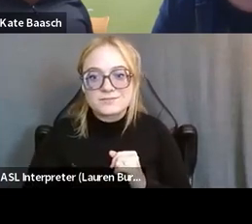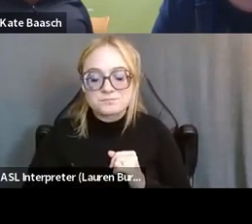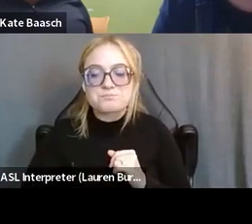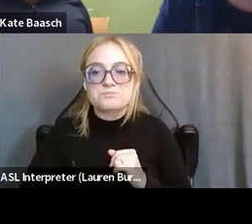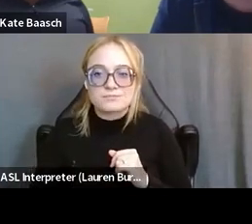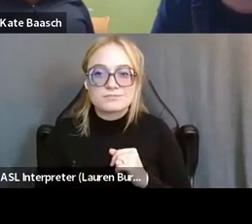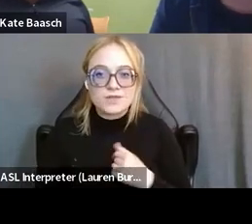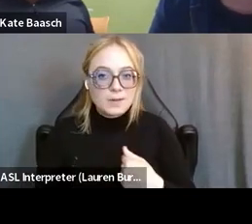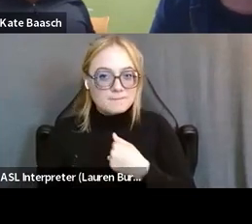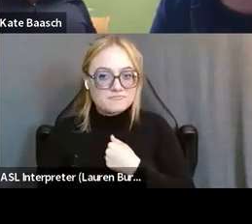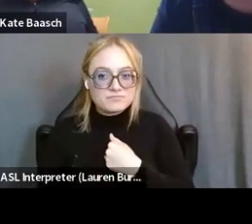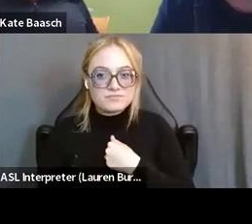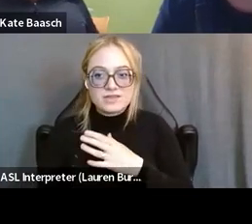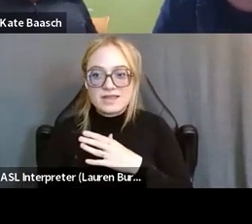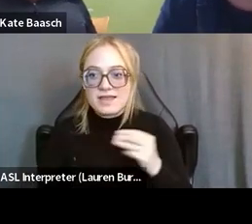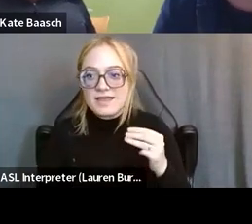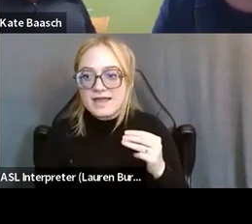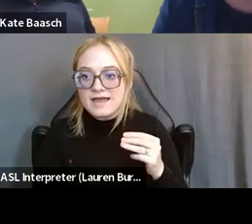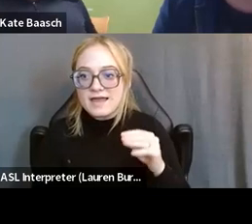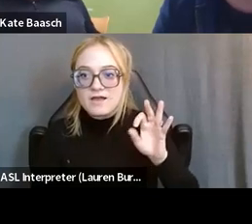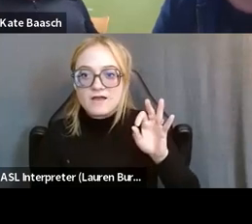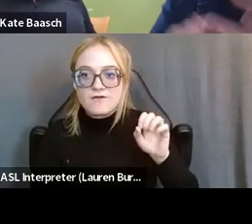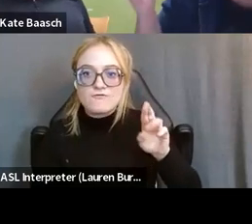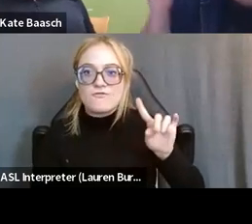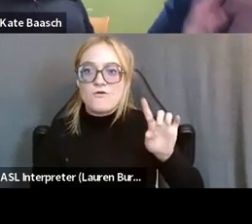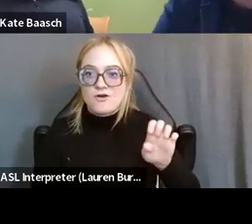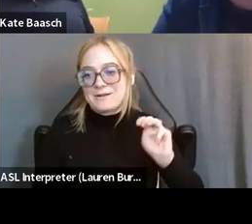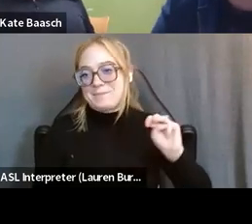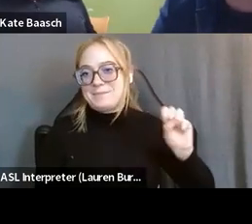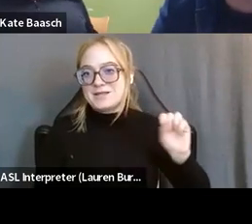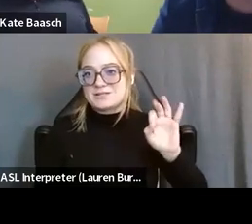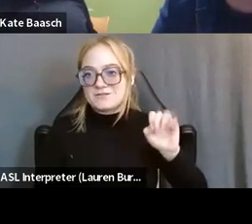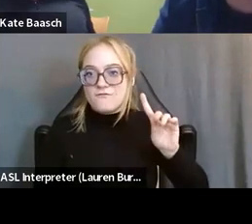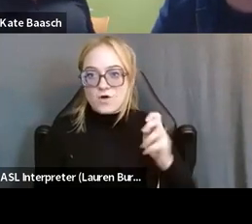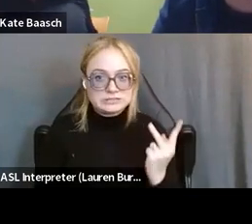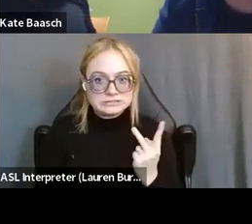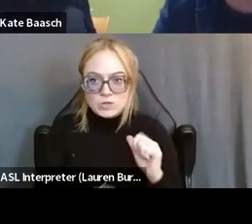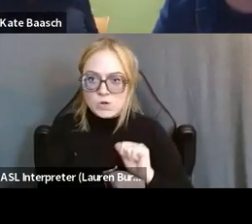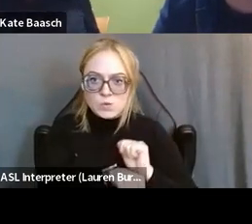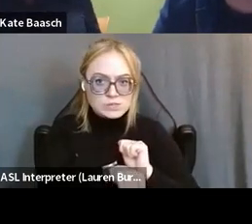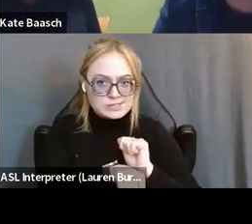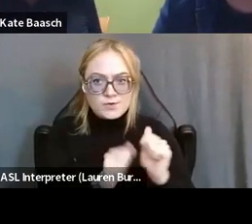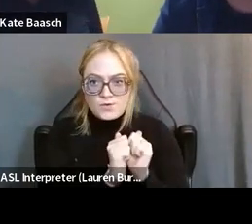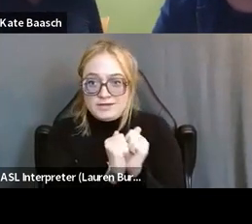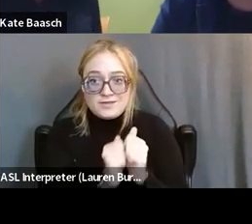It felt like she and I were the only ones around just doing social security applications for a long time during COVID.